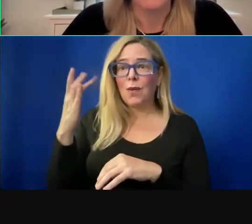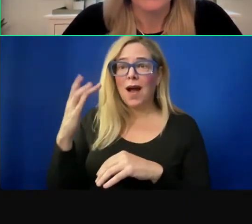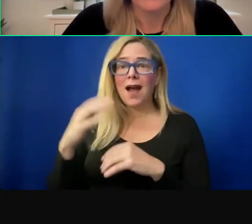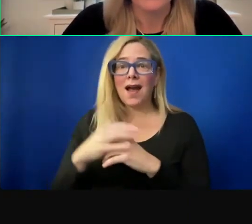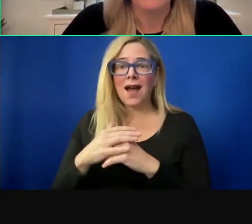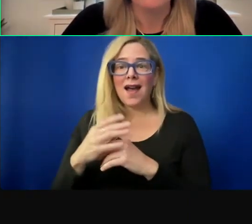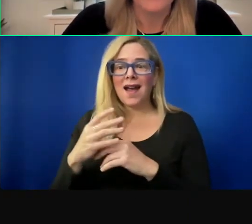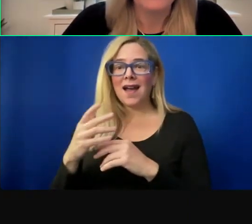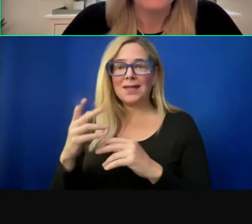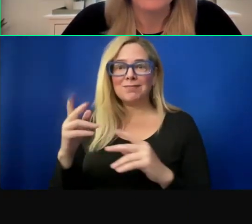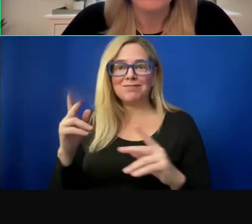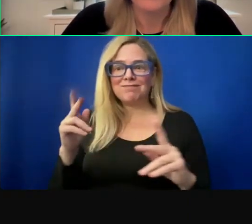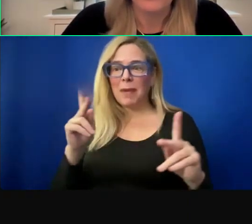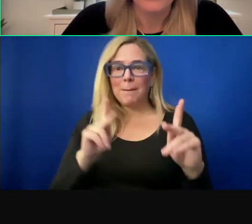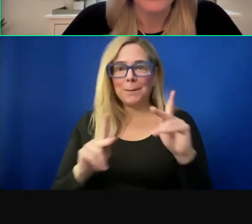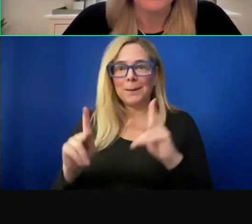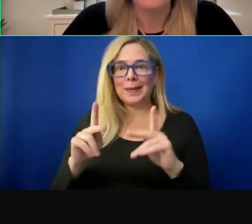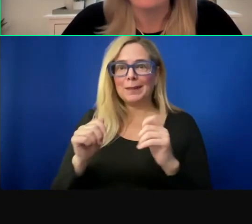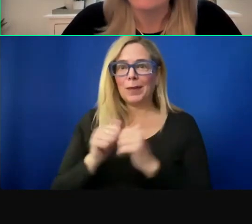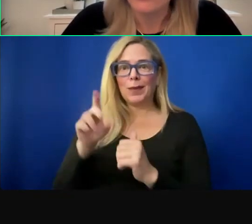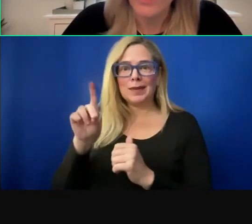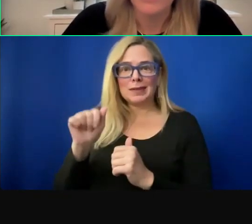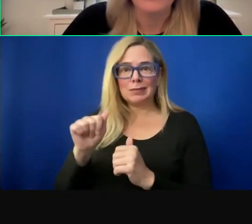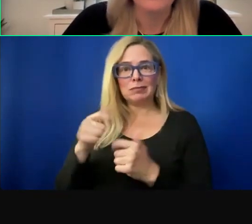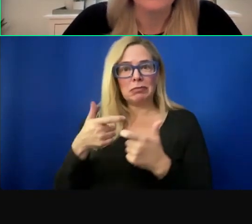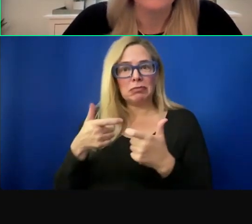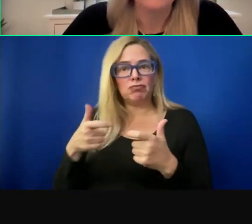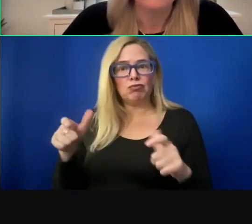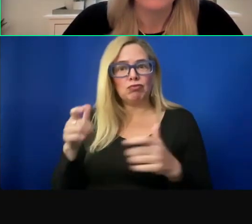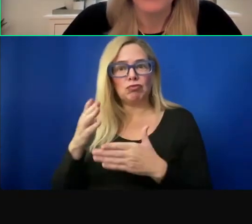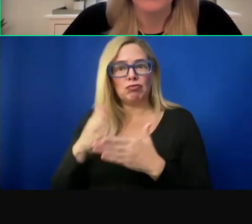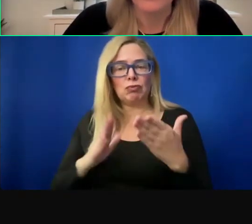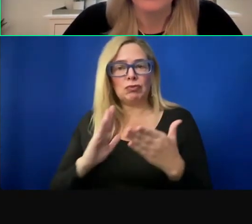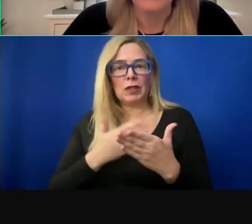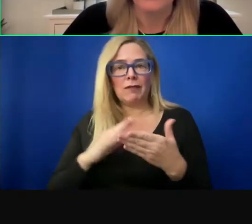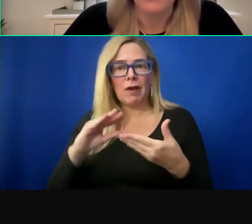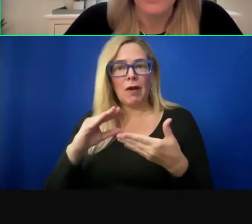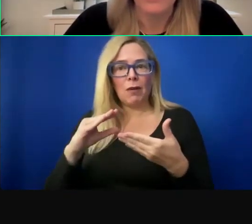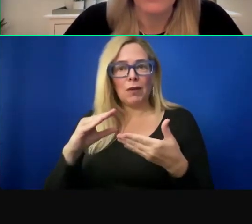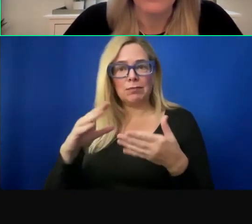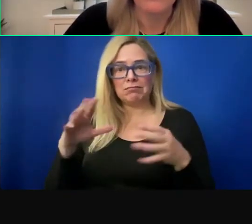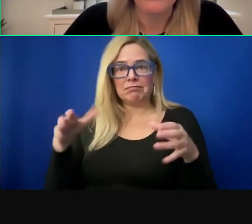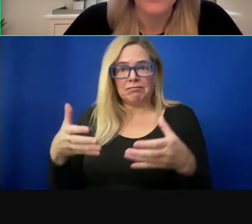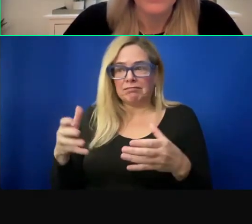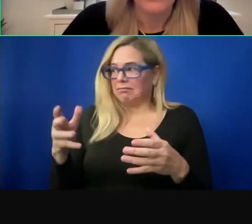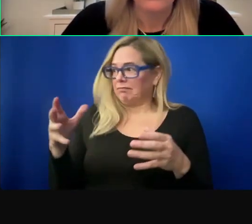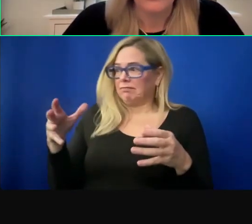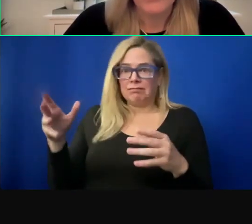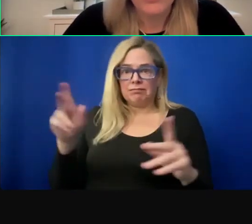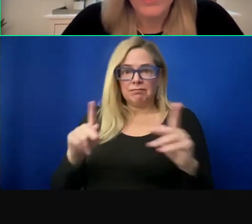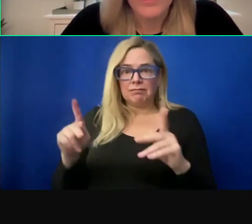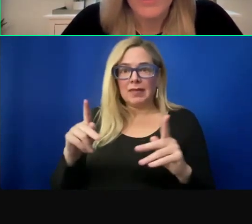population and face deep and unaddressed disparities in health. What I'm showing on